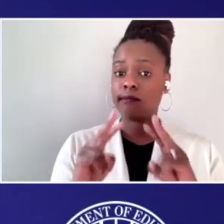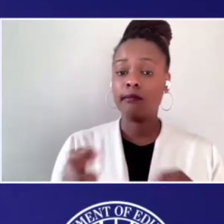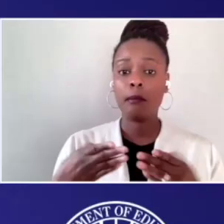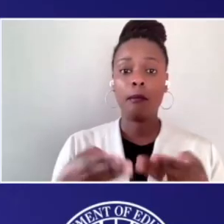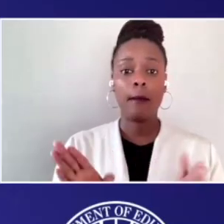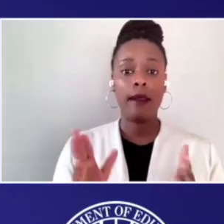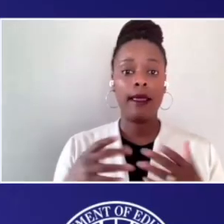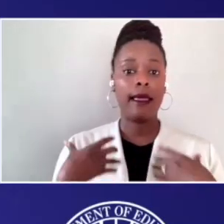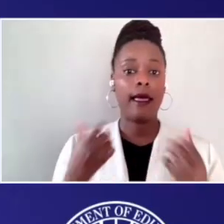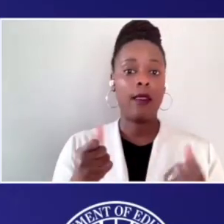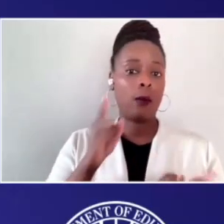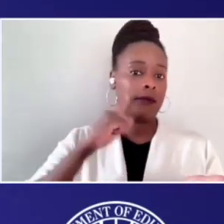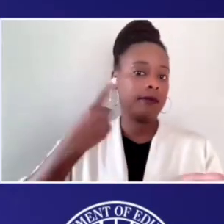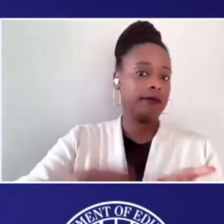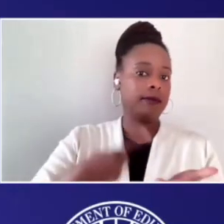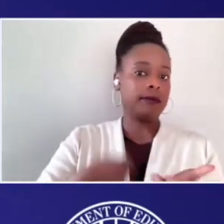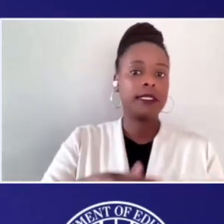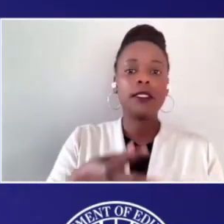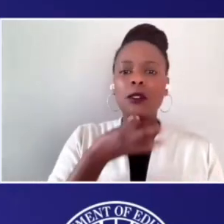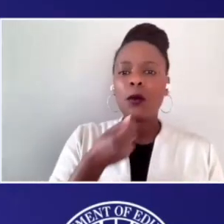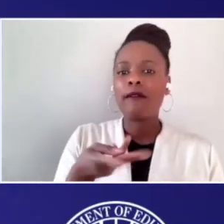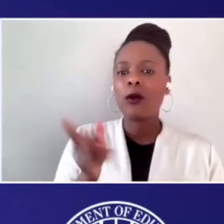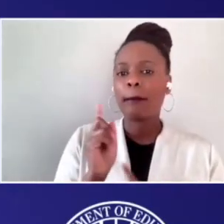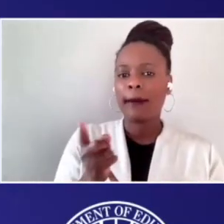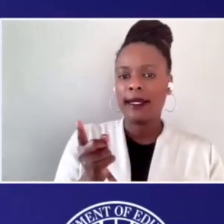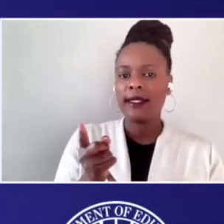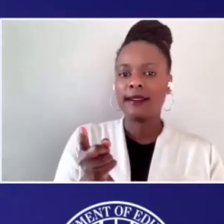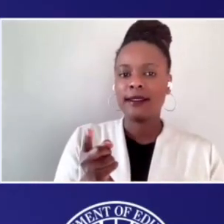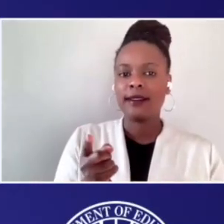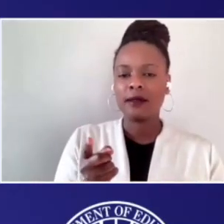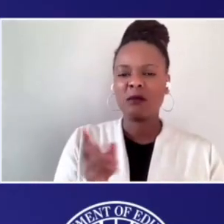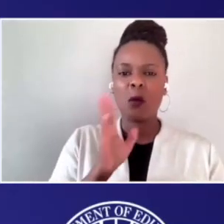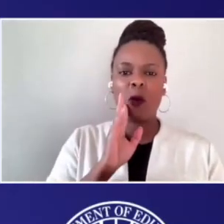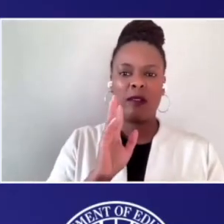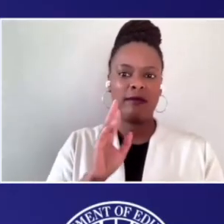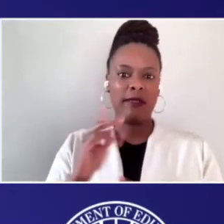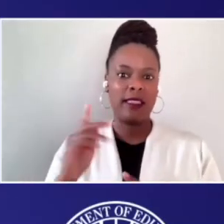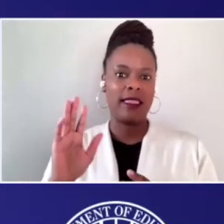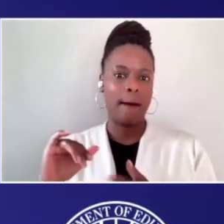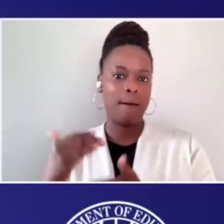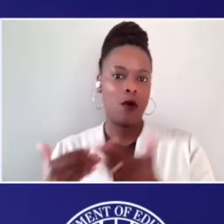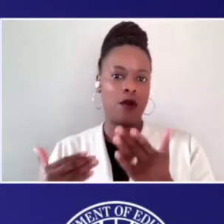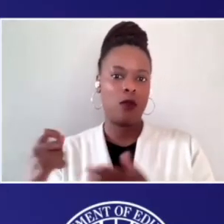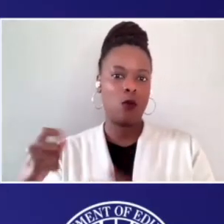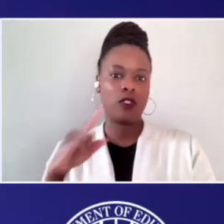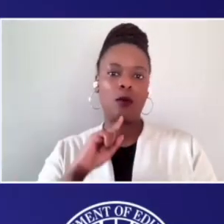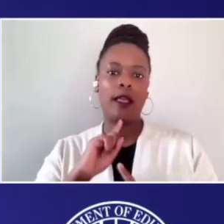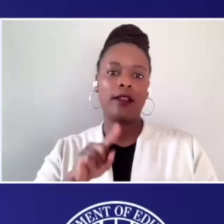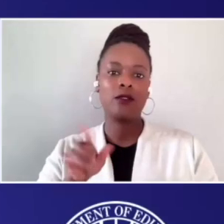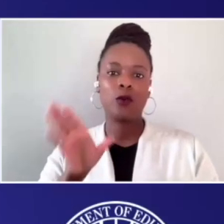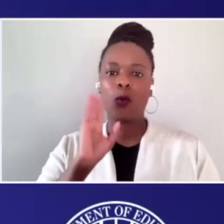minutes. I just want to let you know that we will get to this part of your question, but I am not ready to jump, jump into the red text.